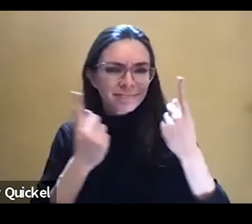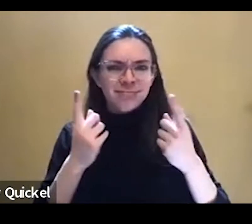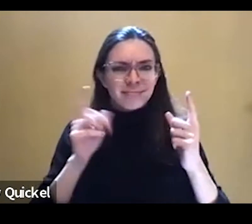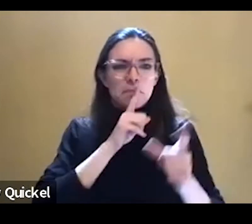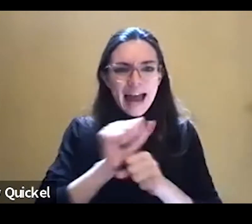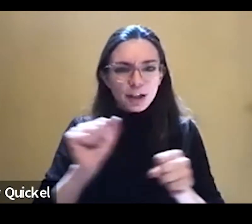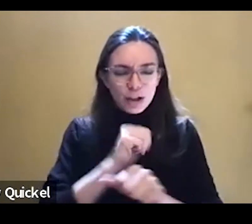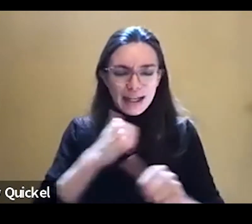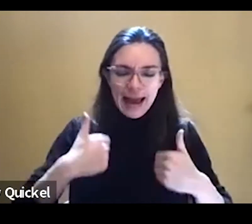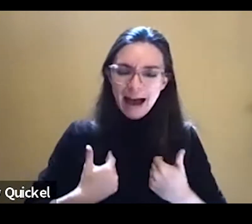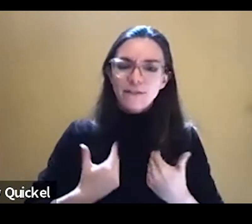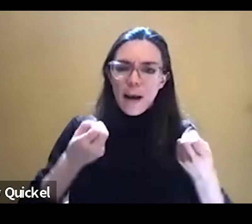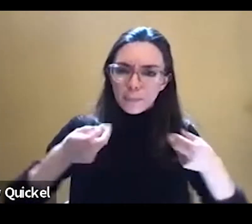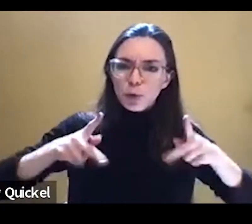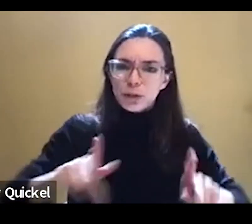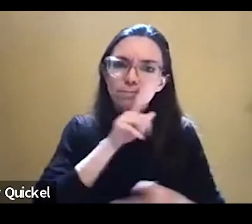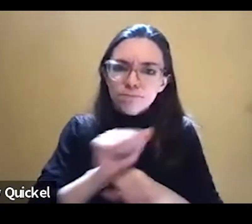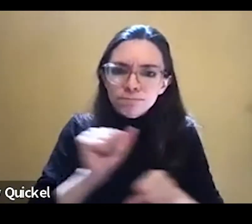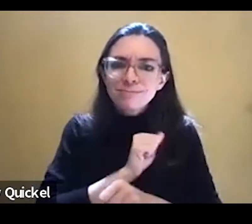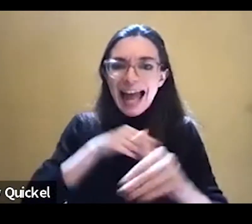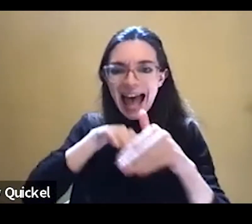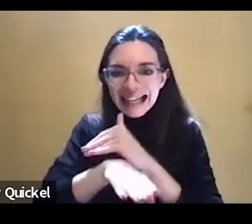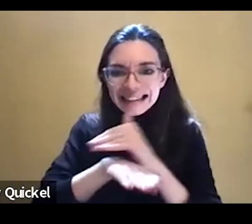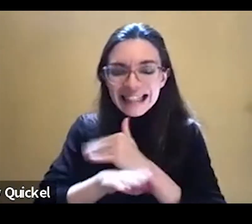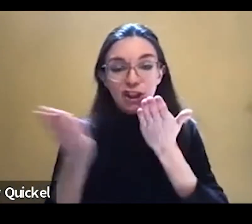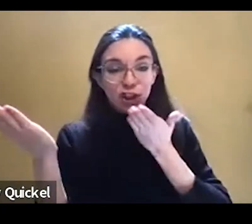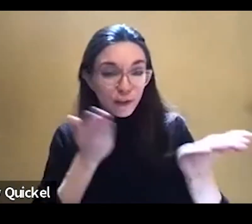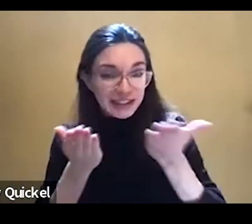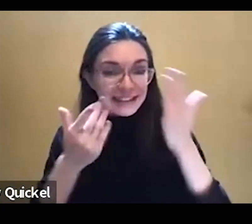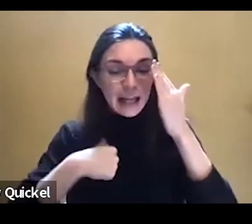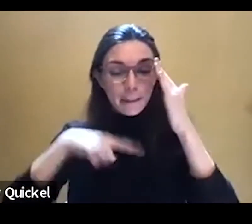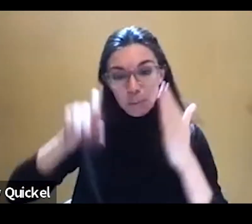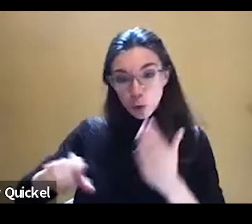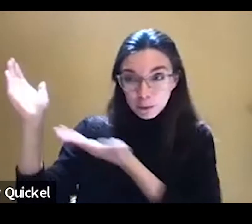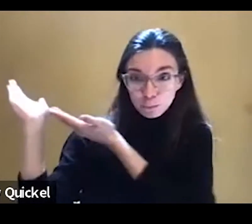opportunity to truly access the services that I'm supposed to being being